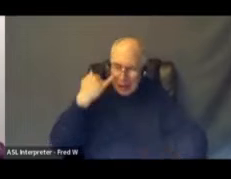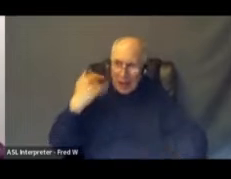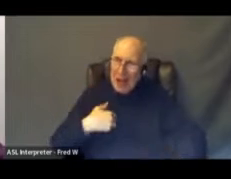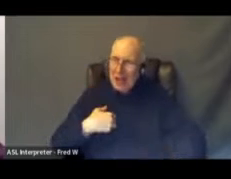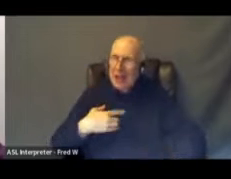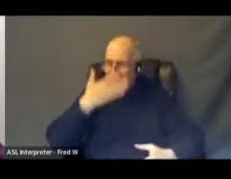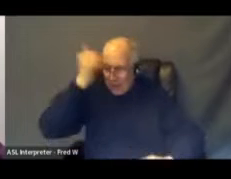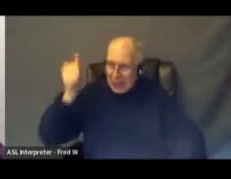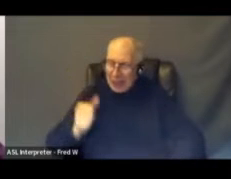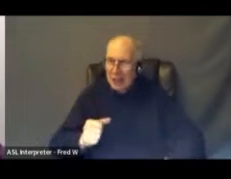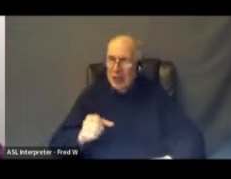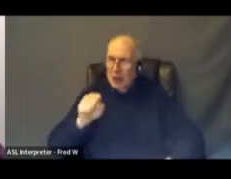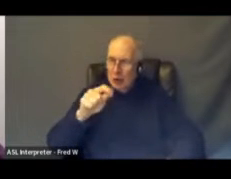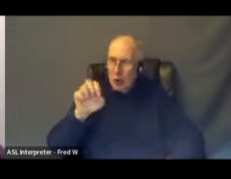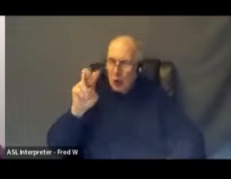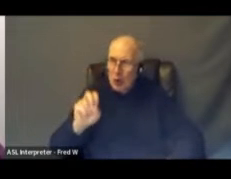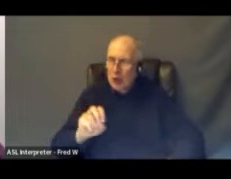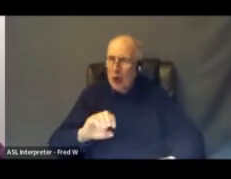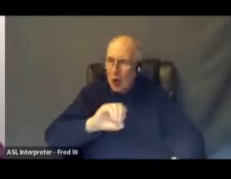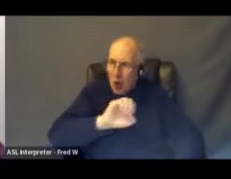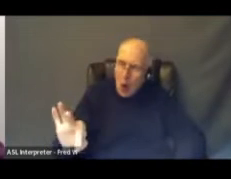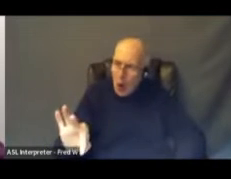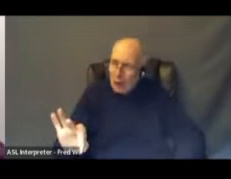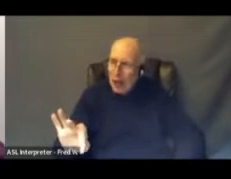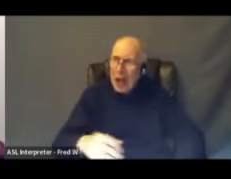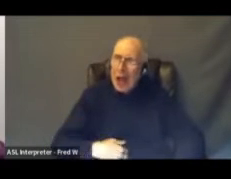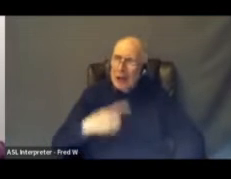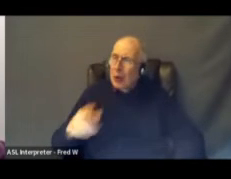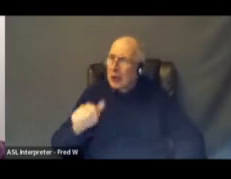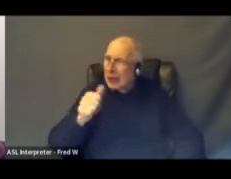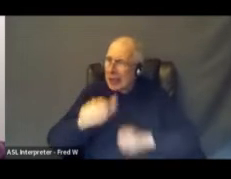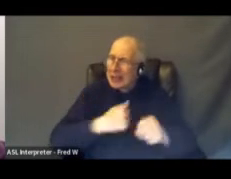lived in a house in 10 years. So adapting to what you've learned